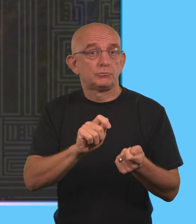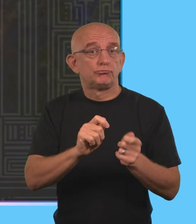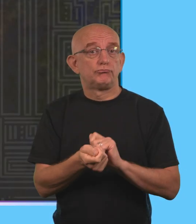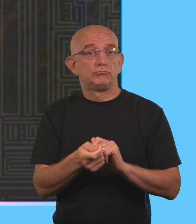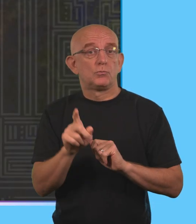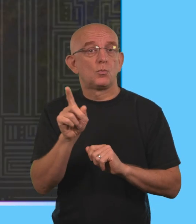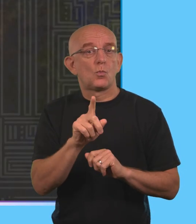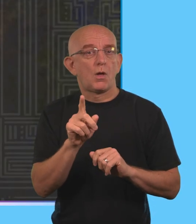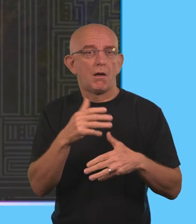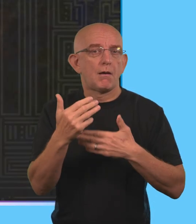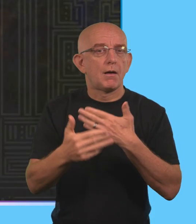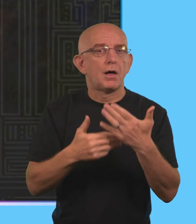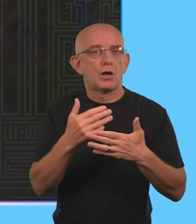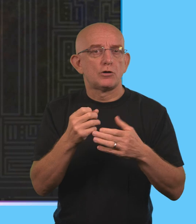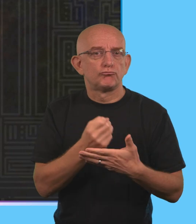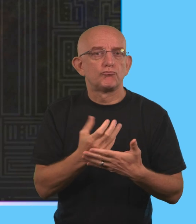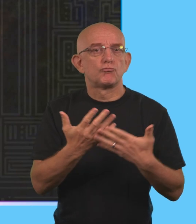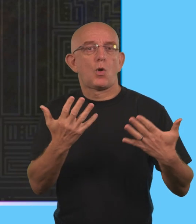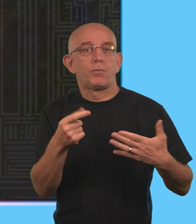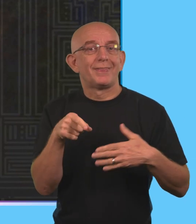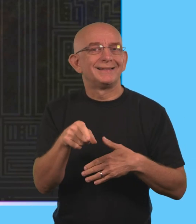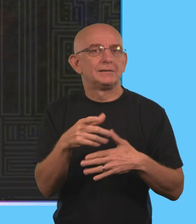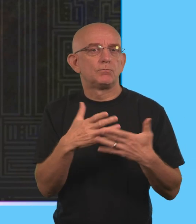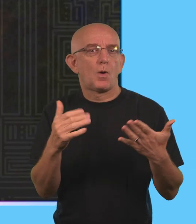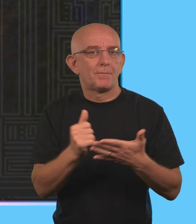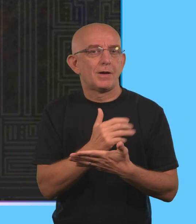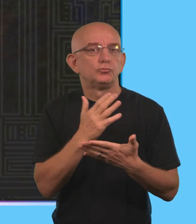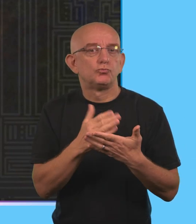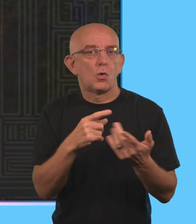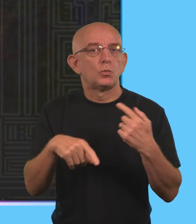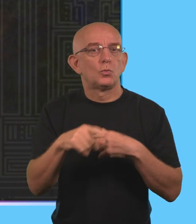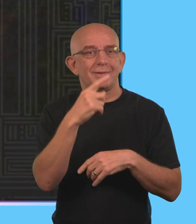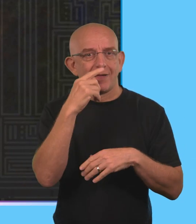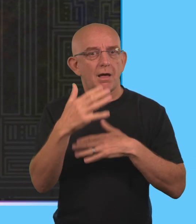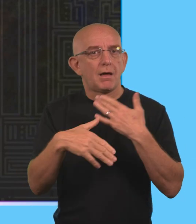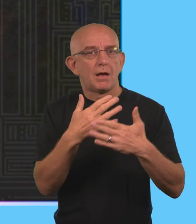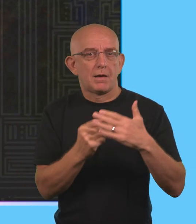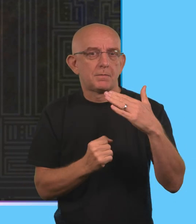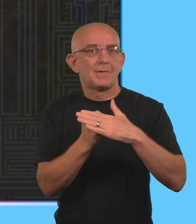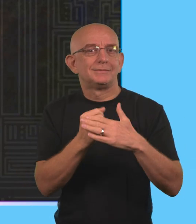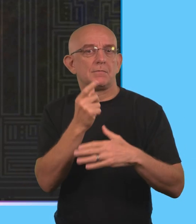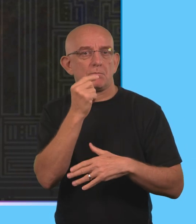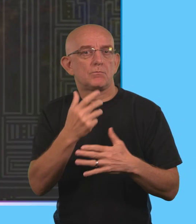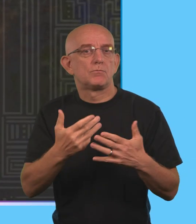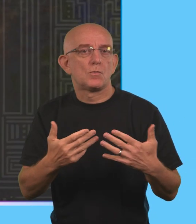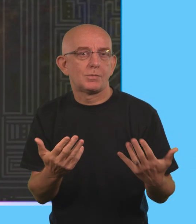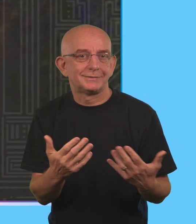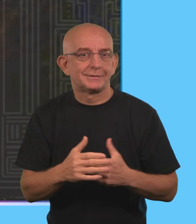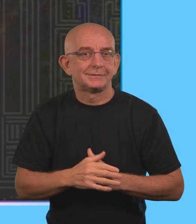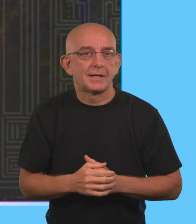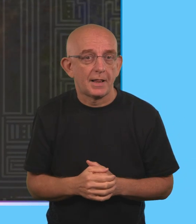turn on ideal growth mode, which will ensure your units always grow to their maximum potential.